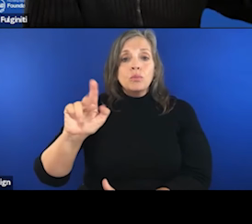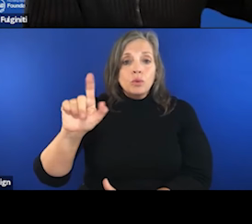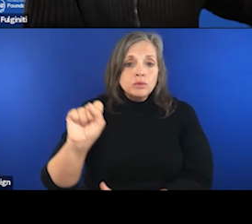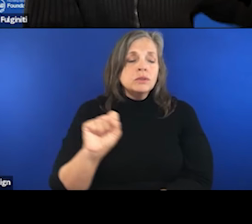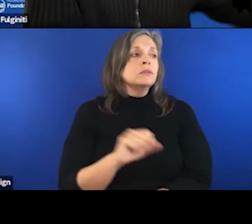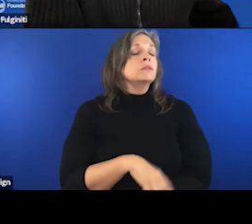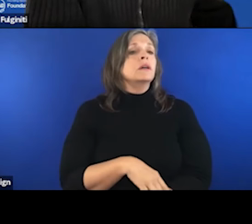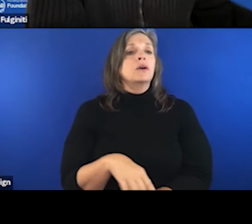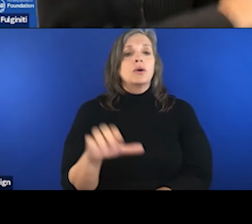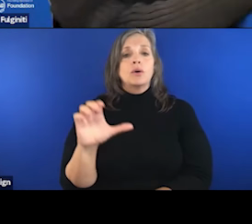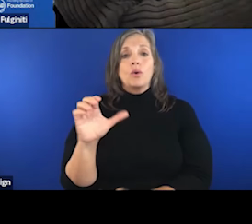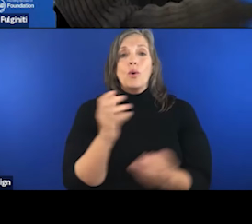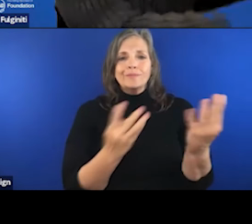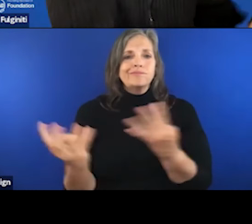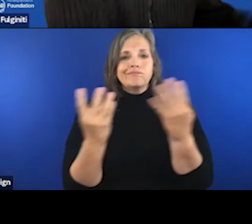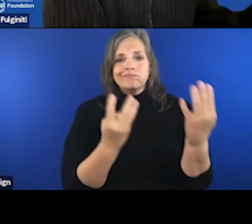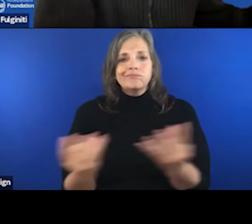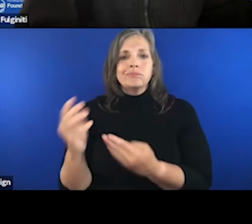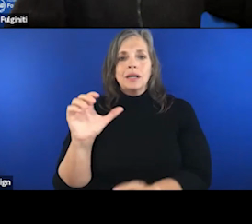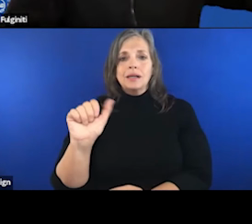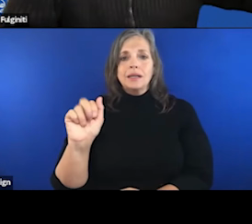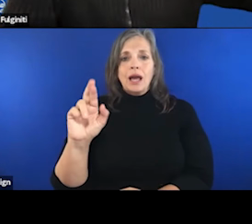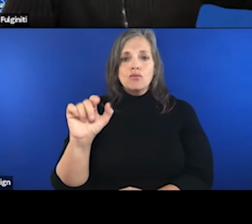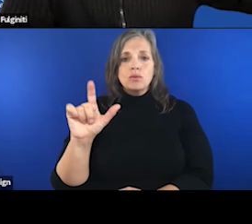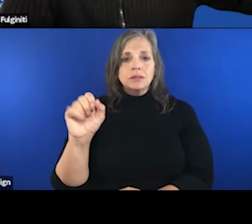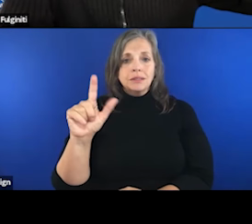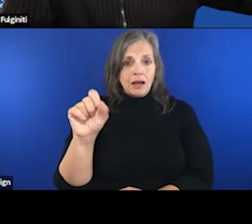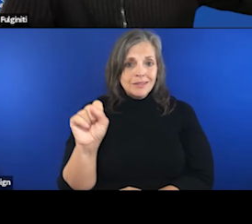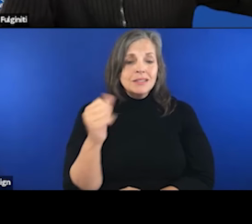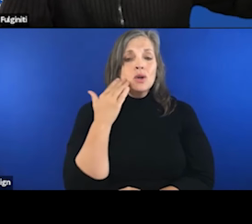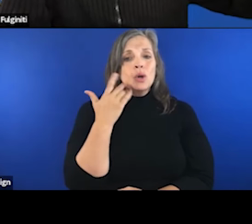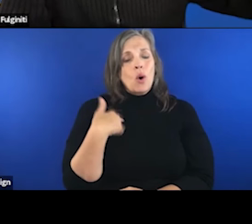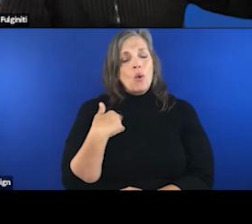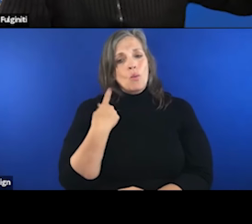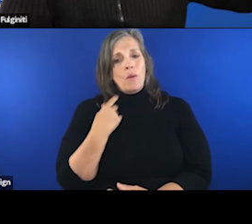carousels we we kind of bring it up right away and say okay let's just think about that so we don't